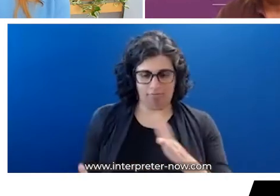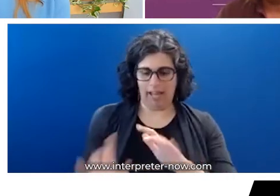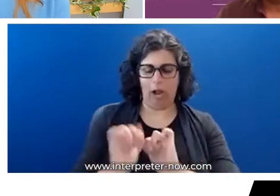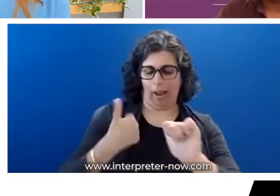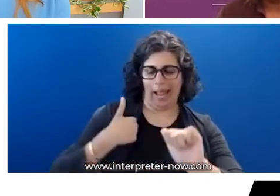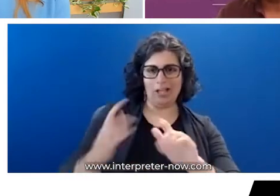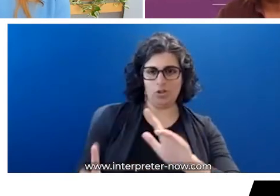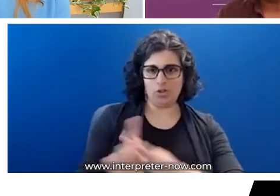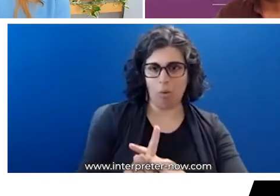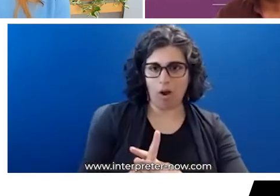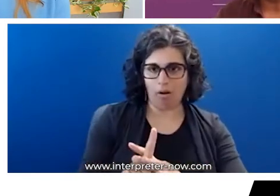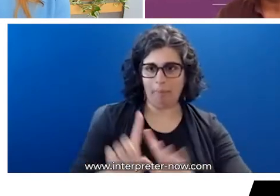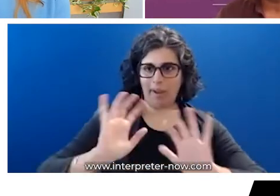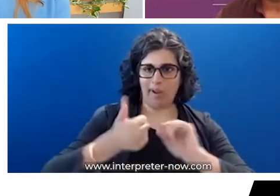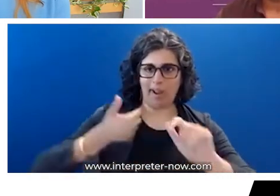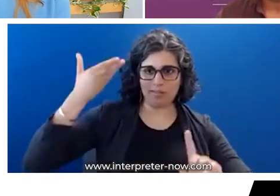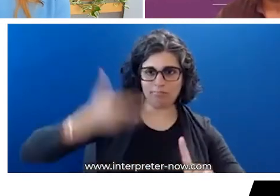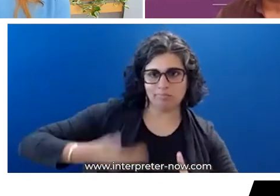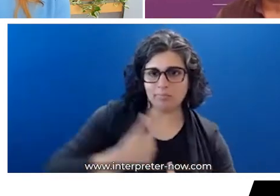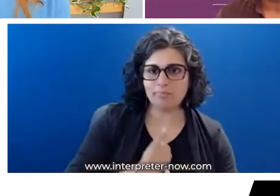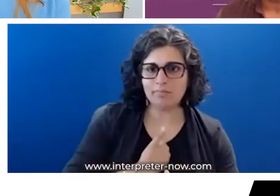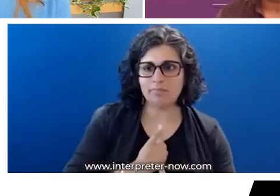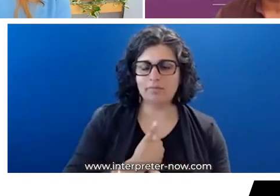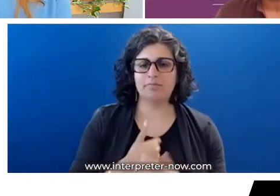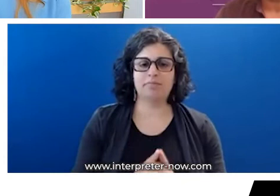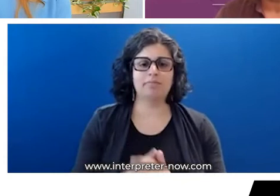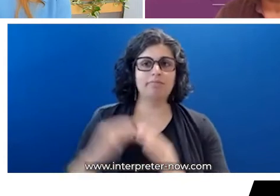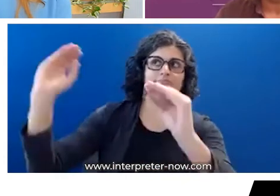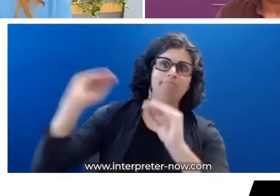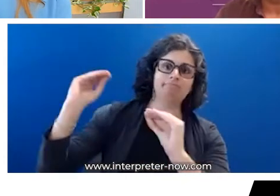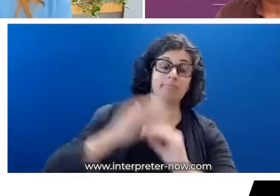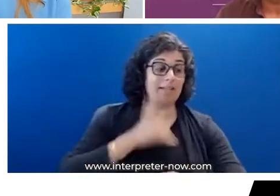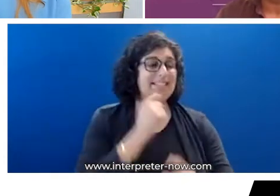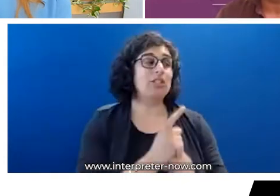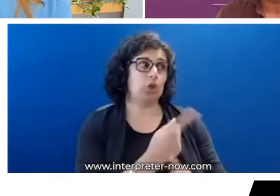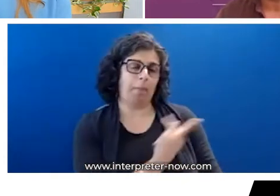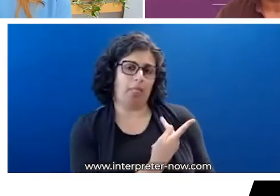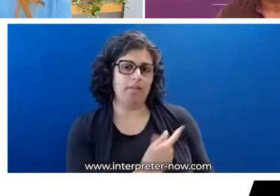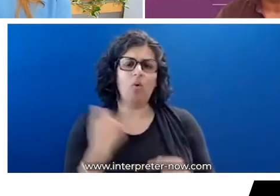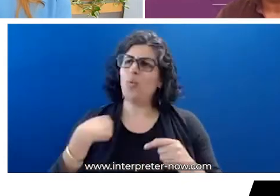I was always taught that my sister and I both, you know, could accomplish anything.